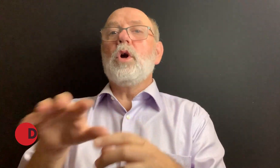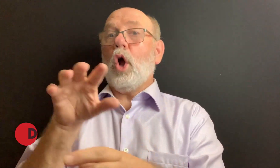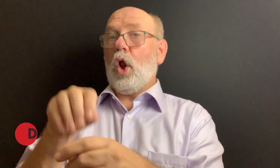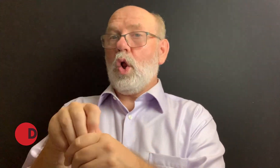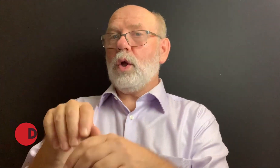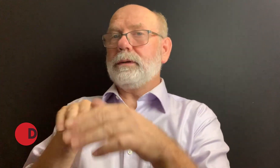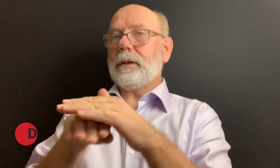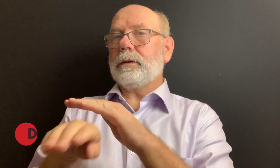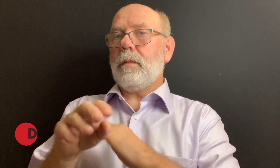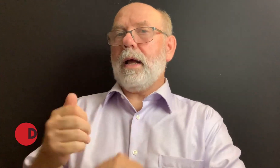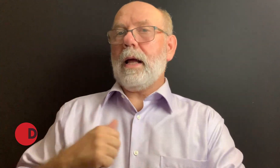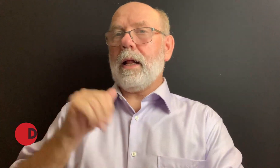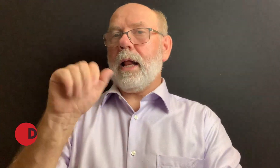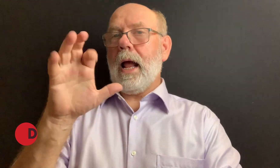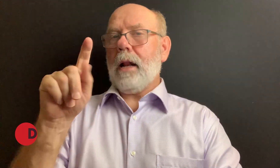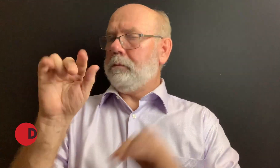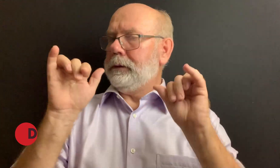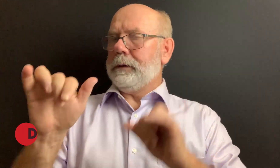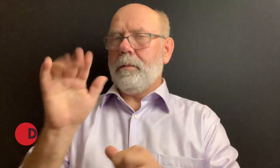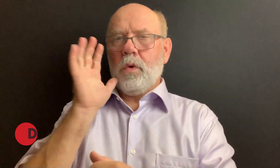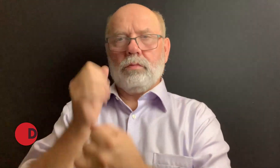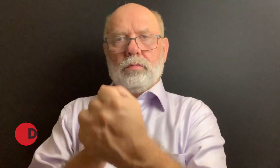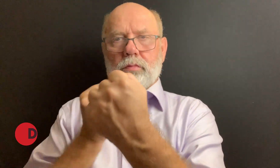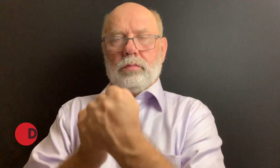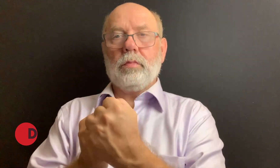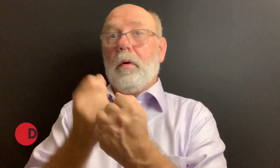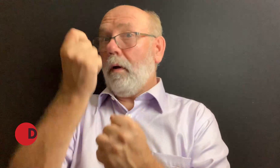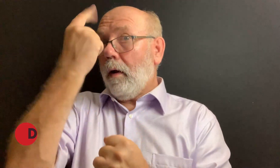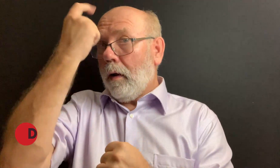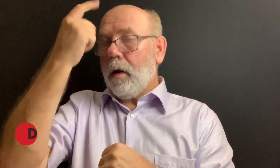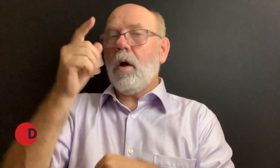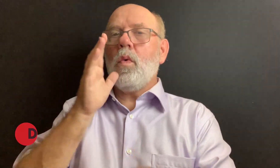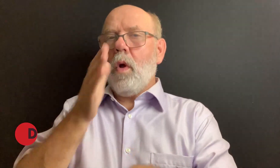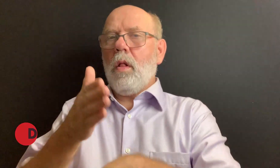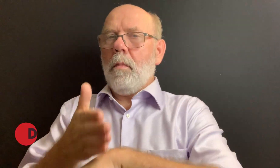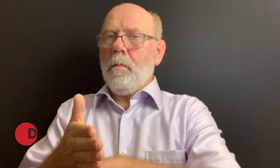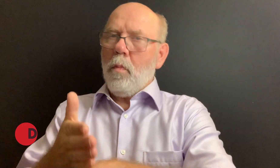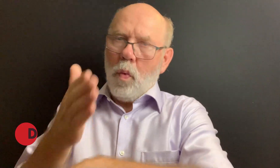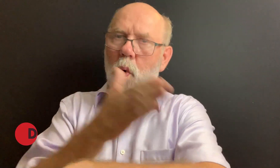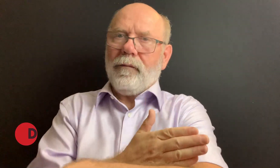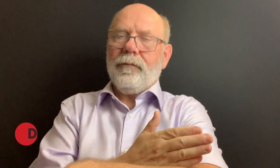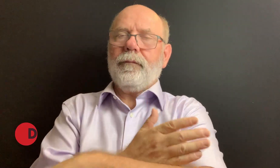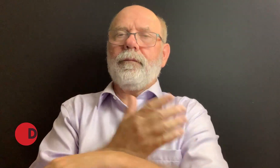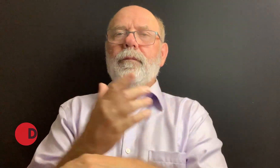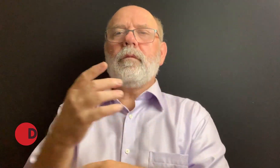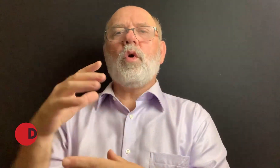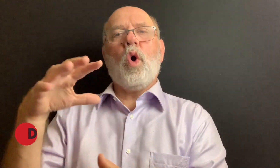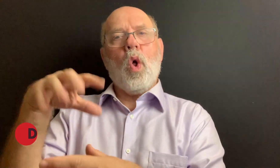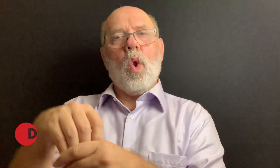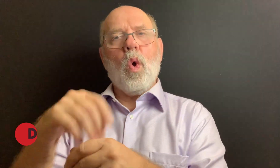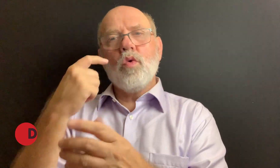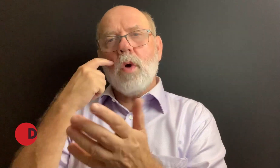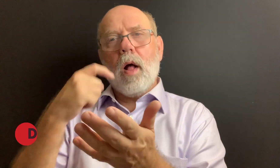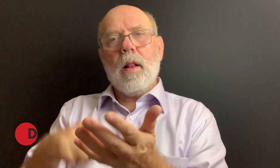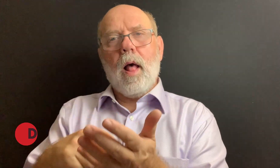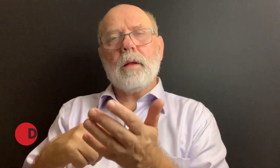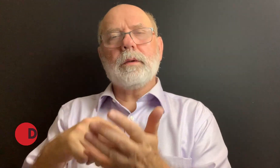Accessible Canada Act and continue to support it, and improve it further to